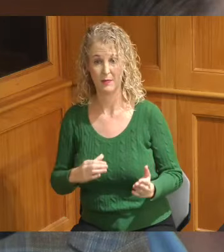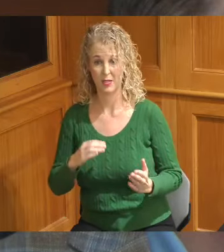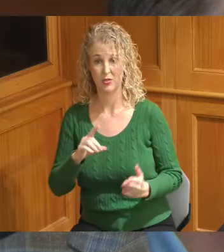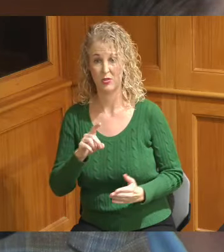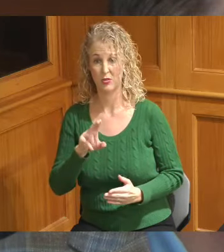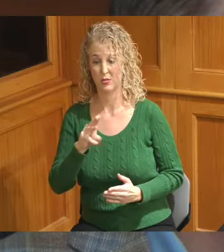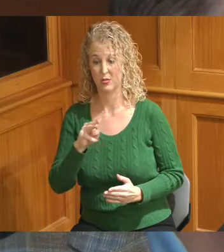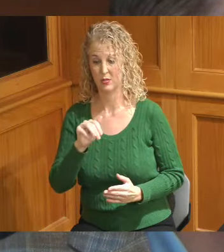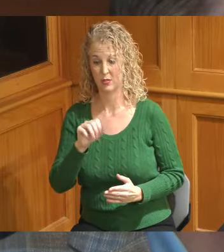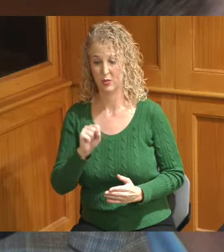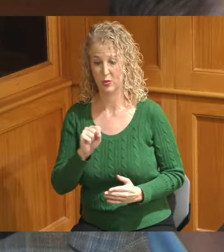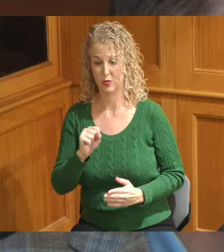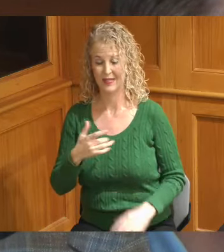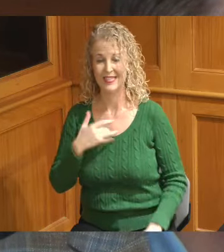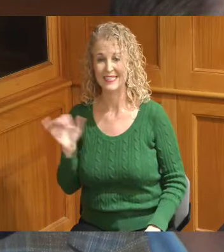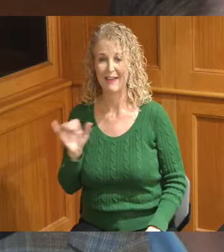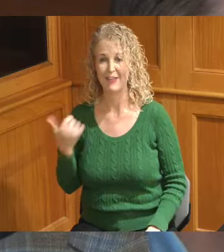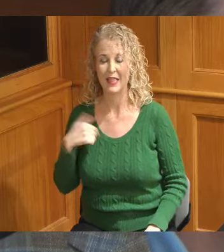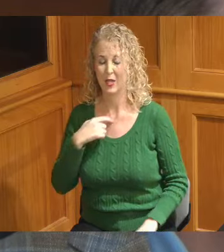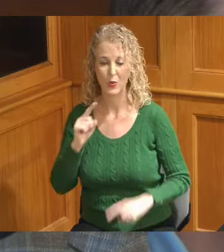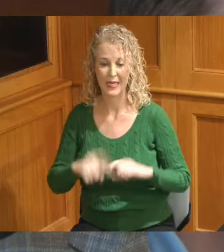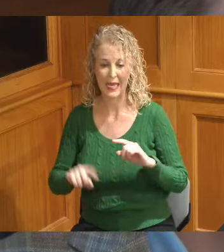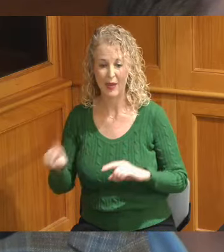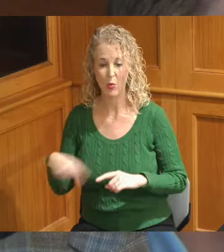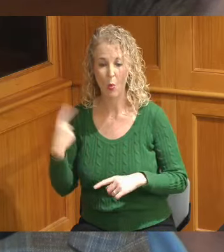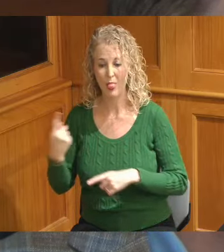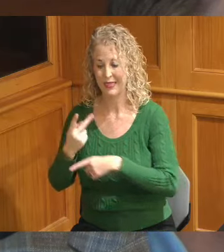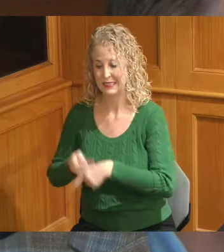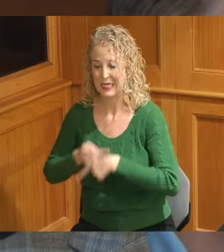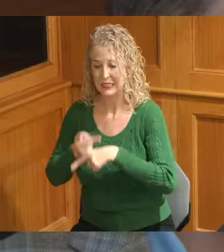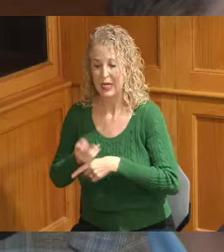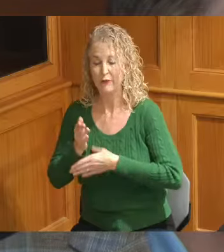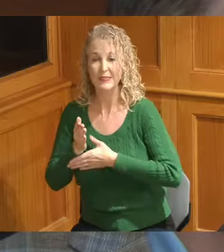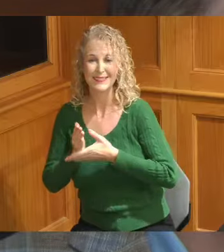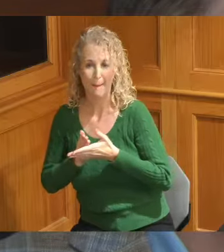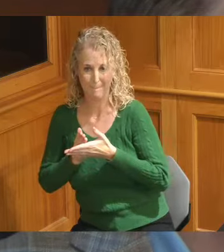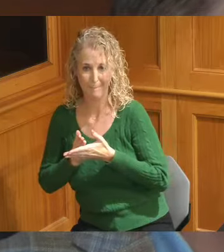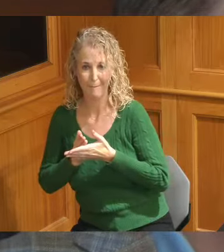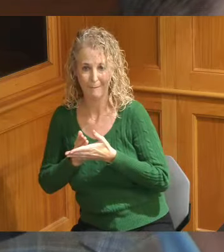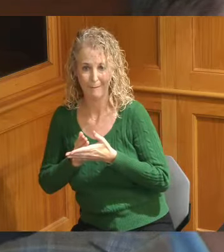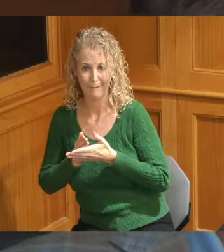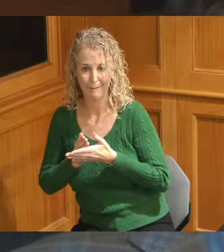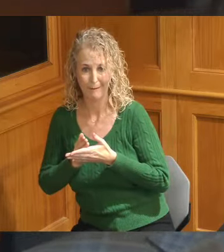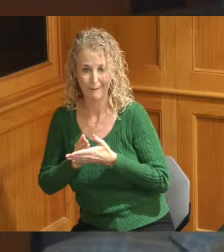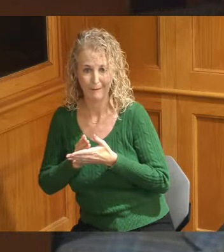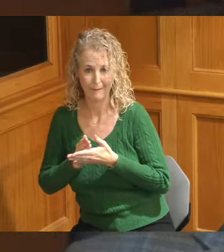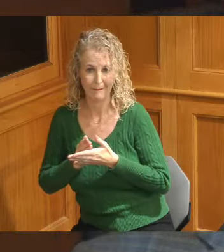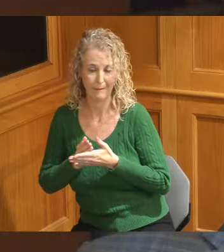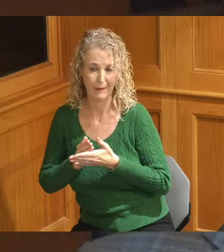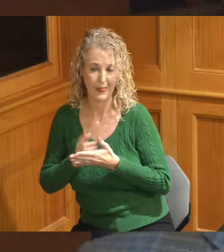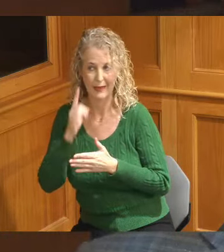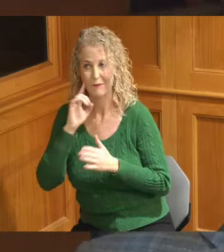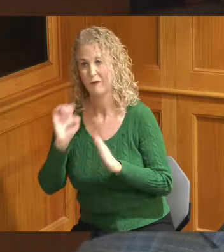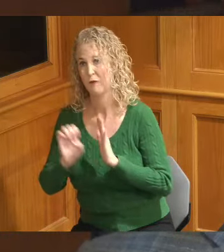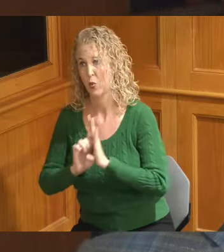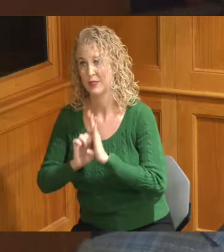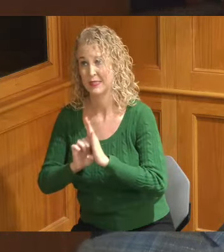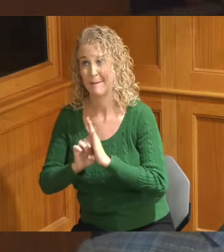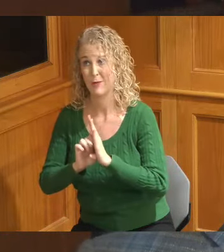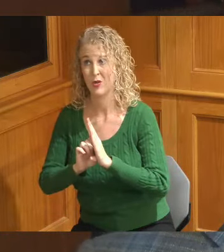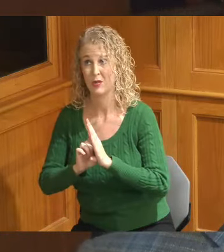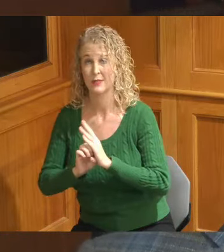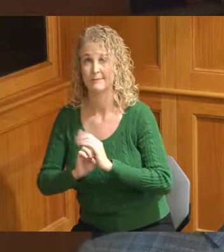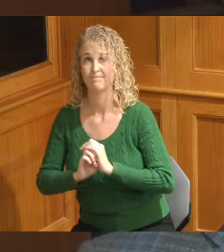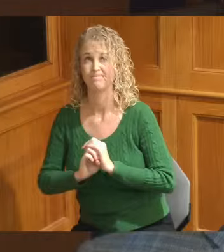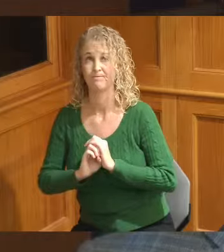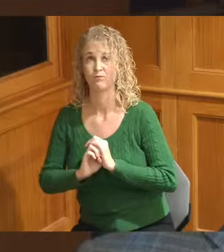can't do this one-sided thing. when it comes to something for the the fans or the attendees or